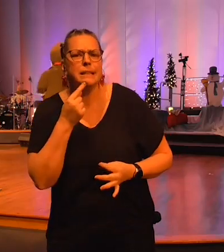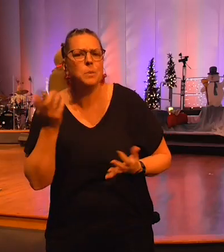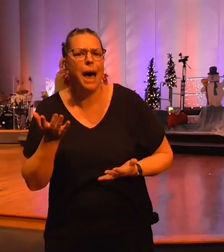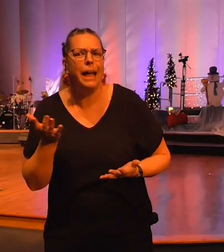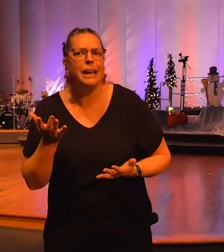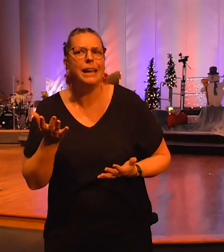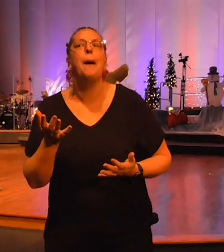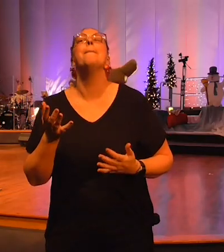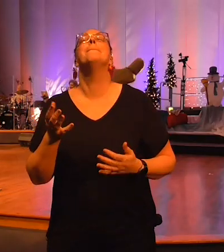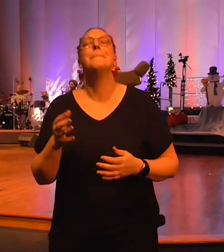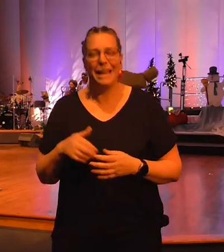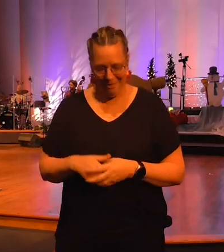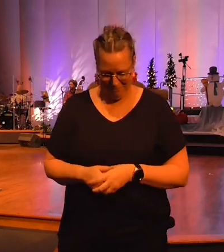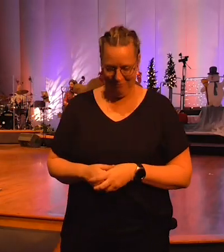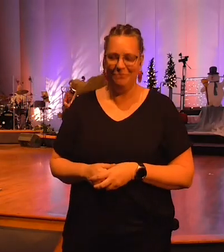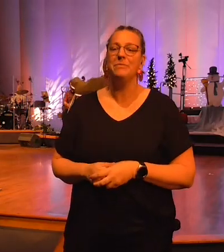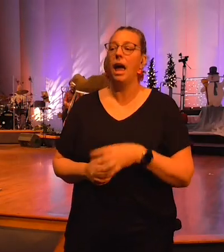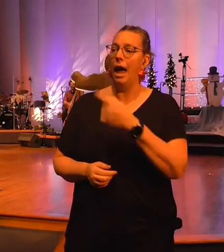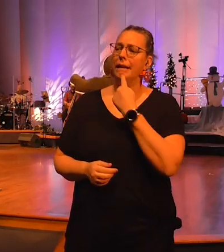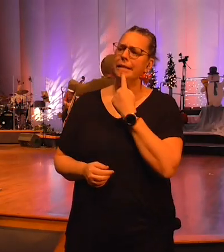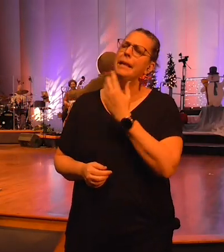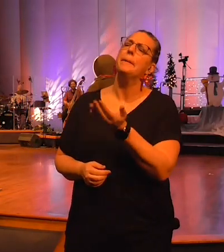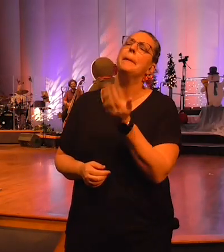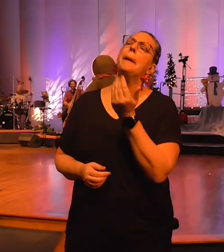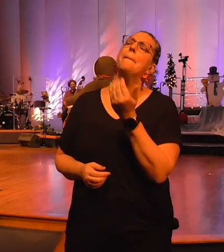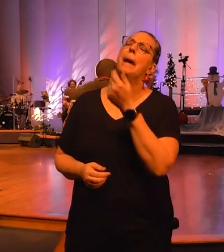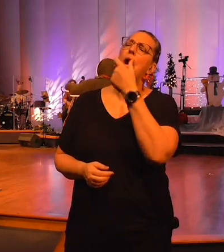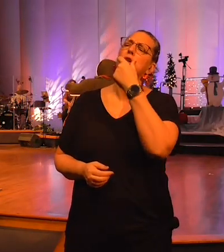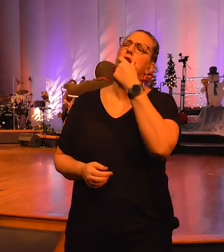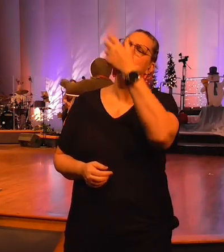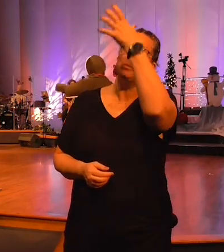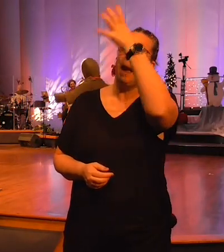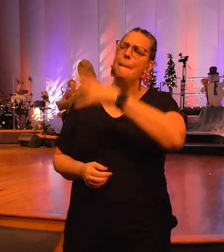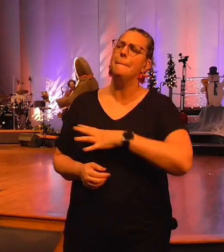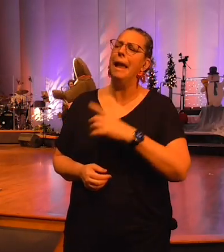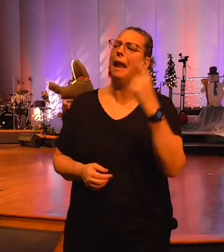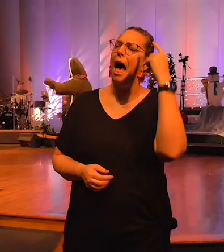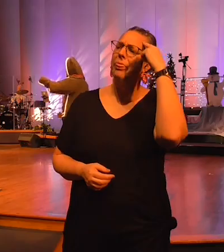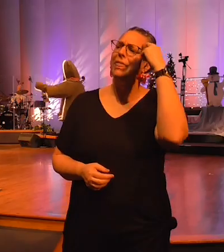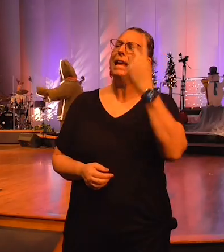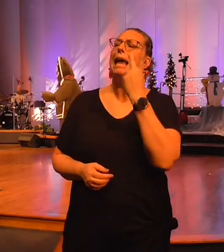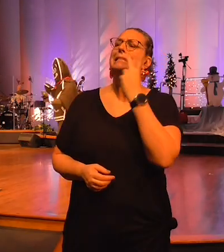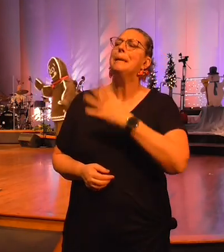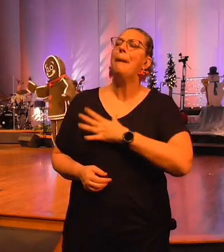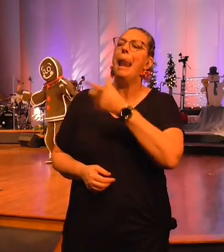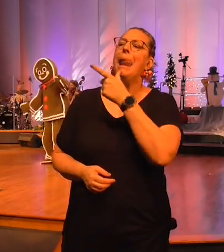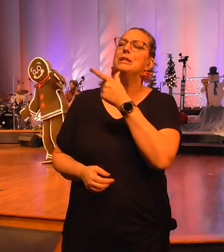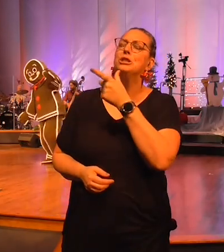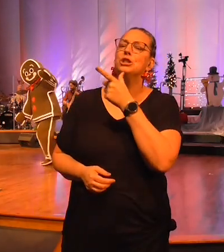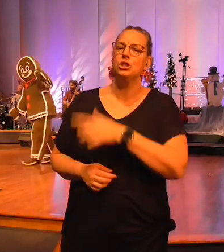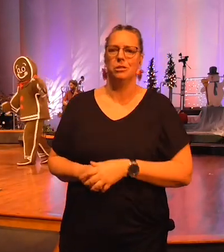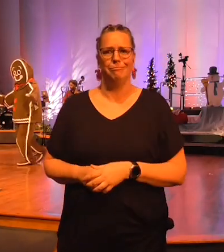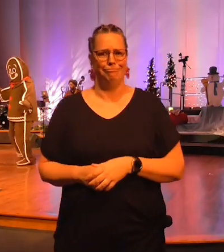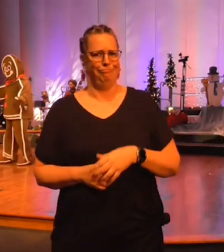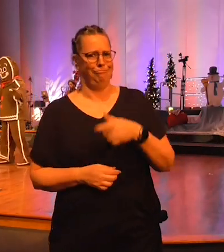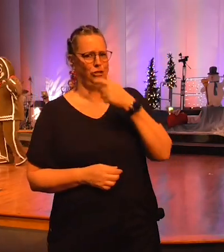till he came upon a cat what did that cat sound like said come on over here Mr gingerbread man I